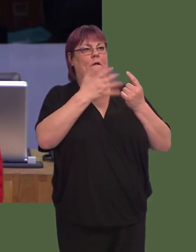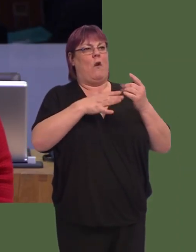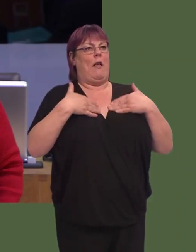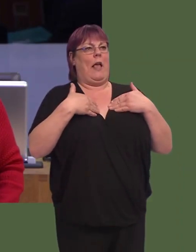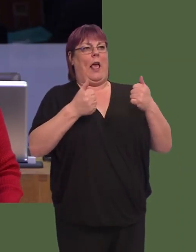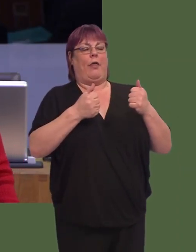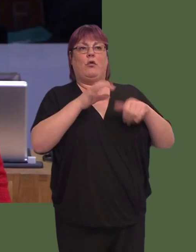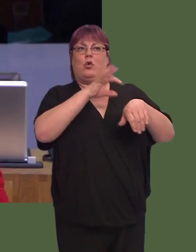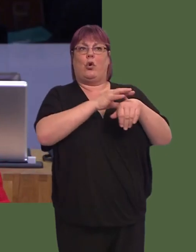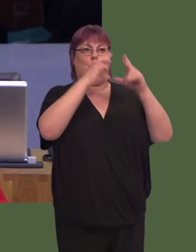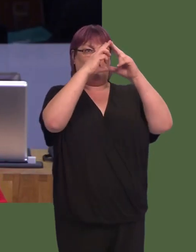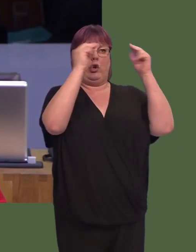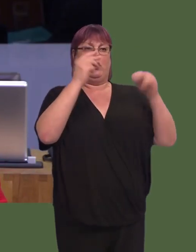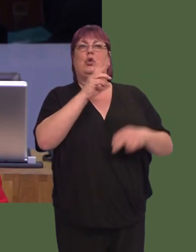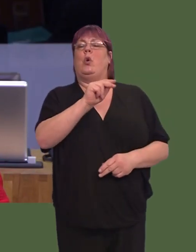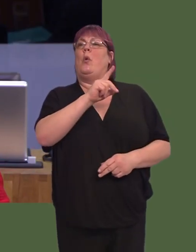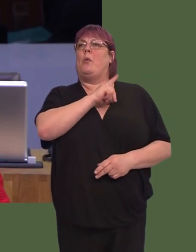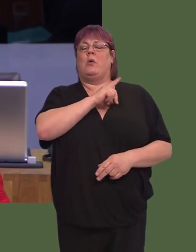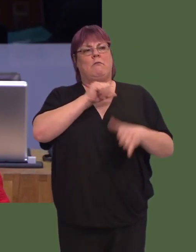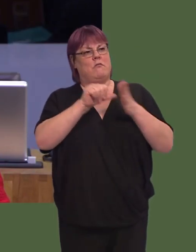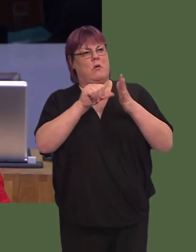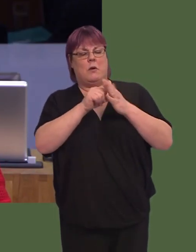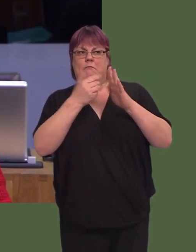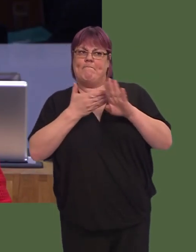difficulty in getting an appointment with a GP or practice nurse.